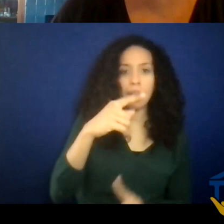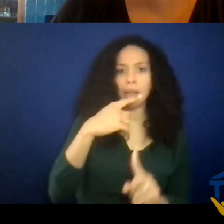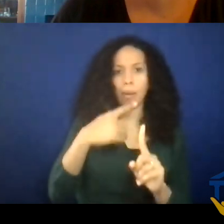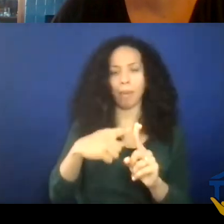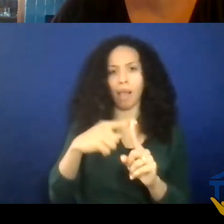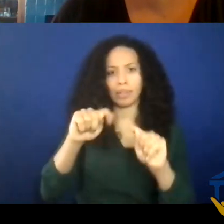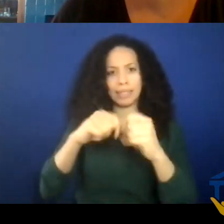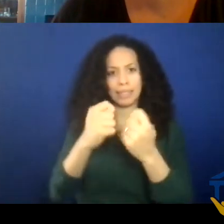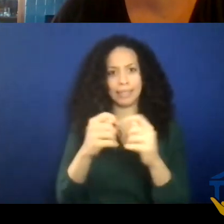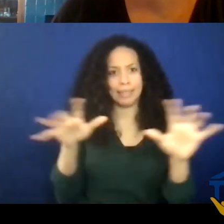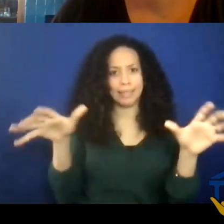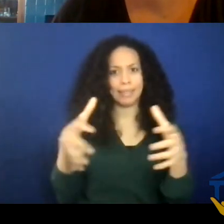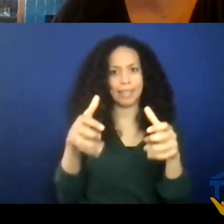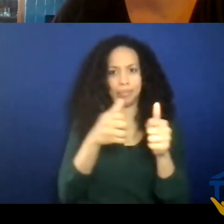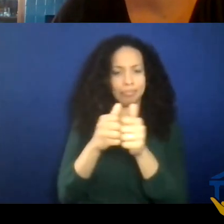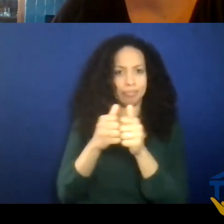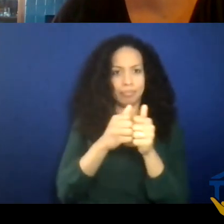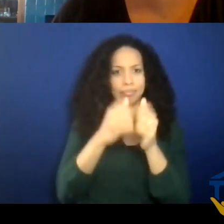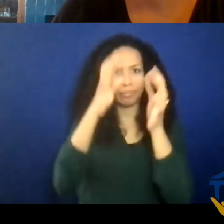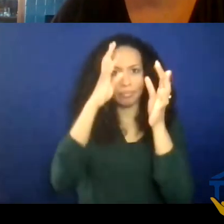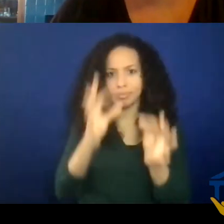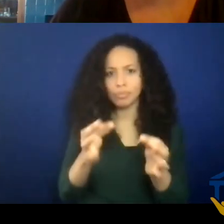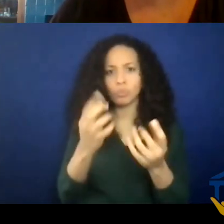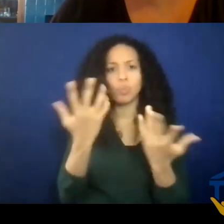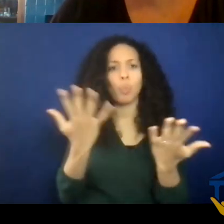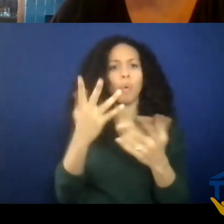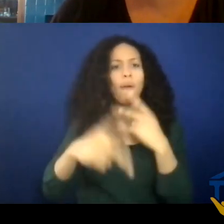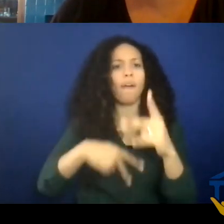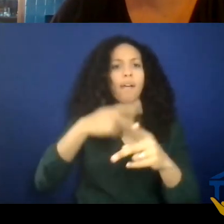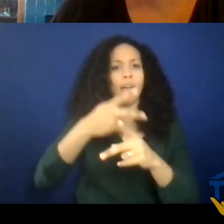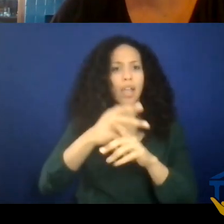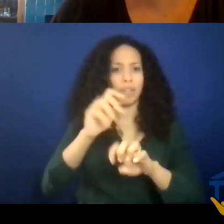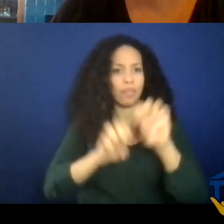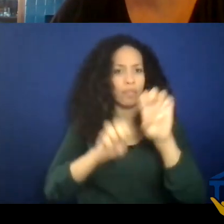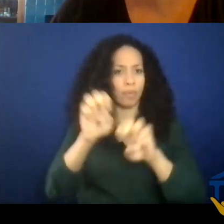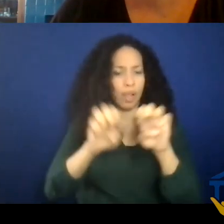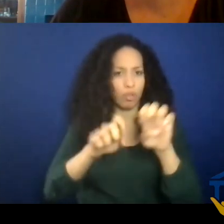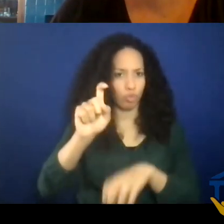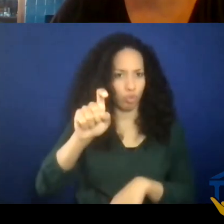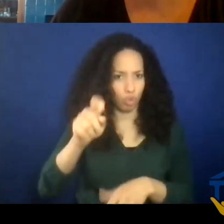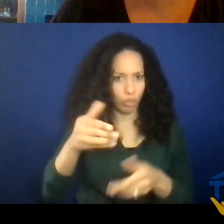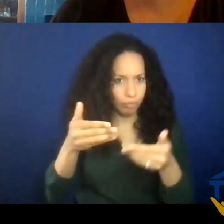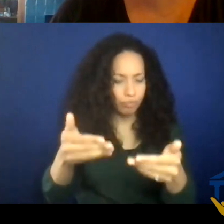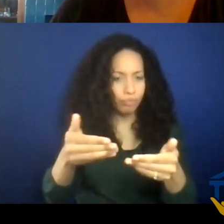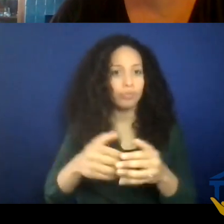type of evaluation is necessary and then the district will proceed with that evaluation.